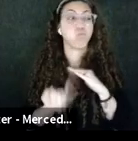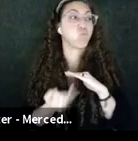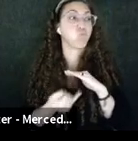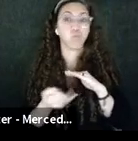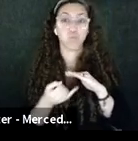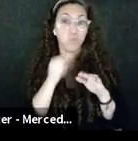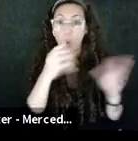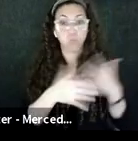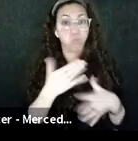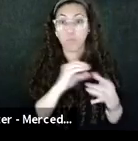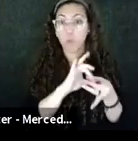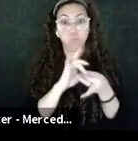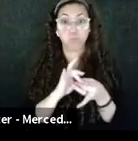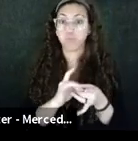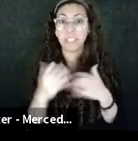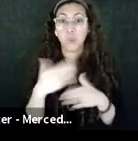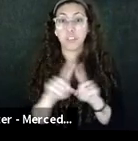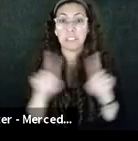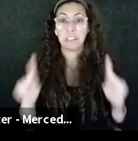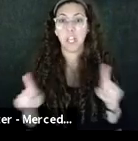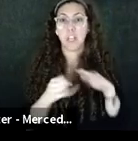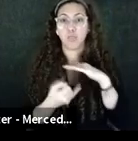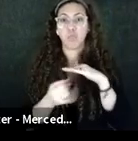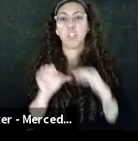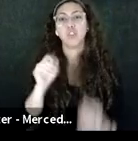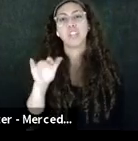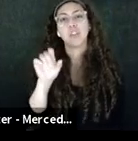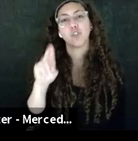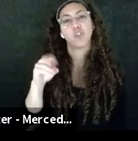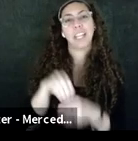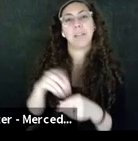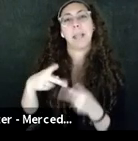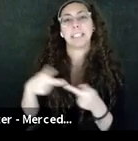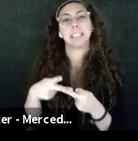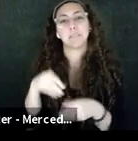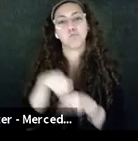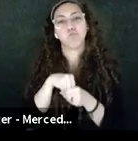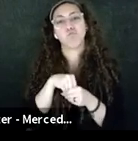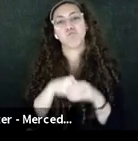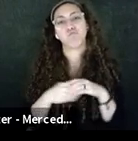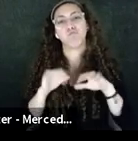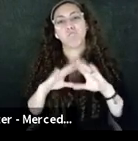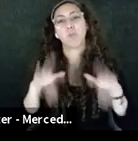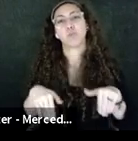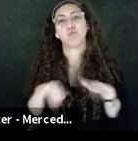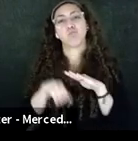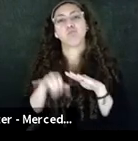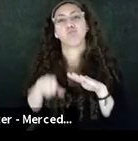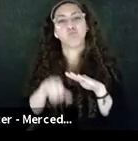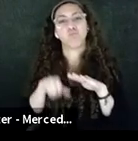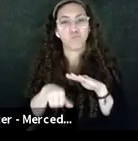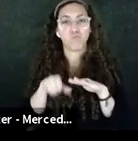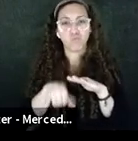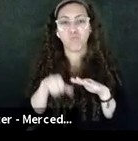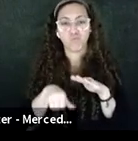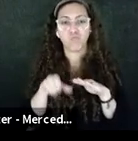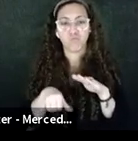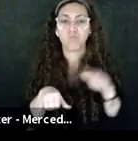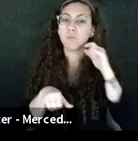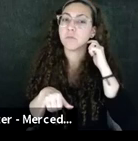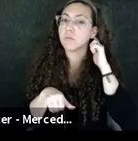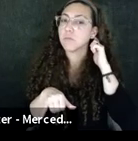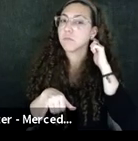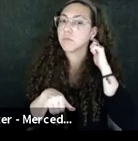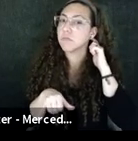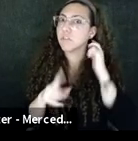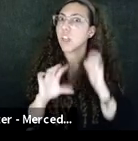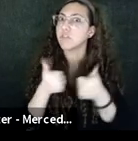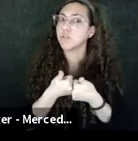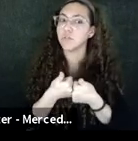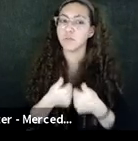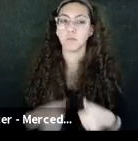Jason Williams: And so I'm going to jump down to the bottom one disparities are amplified. We've seen this in other areas. So you've seen that communities of color.